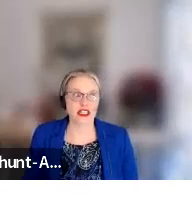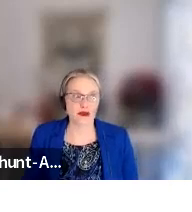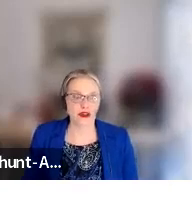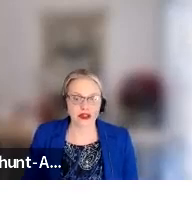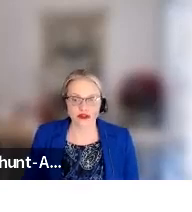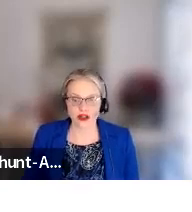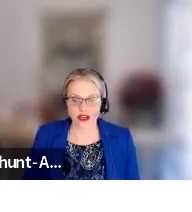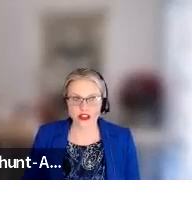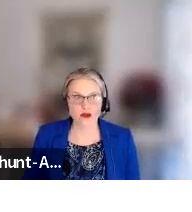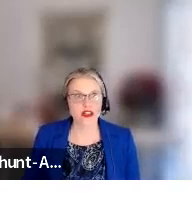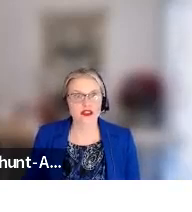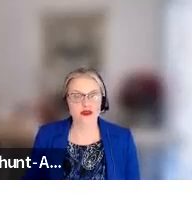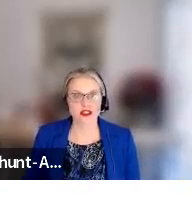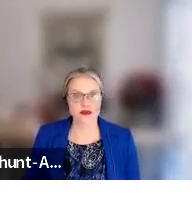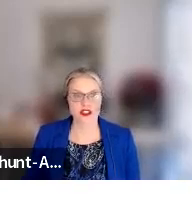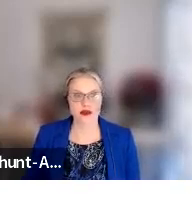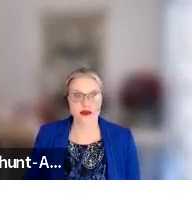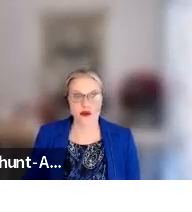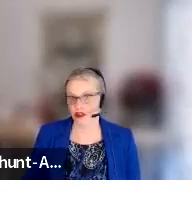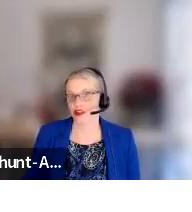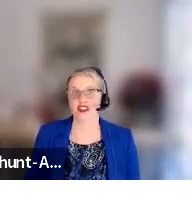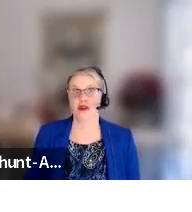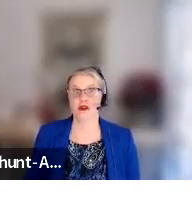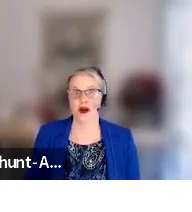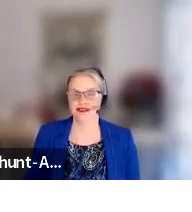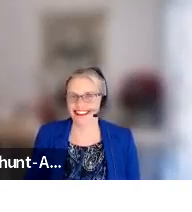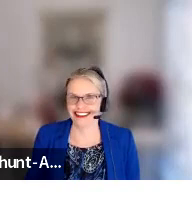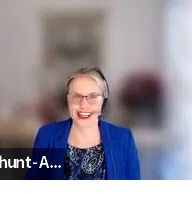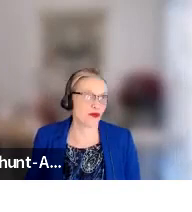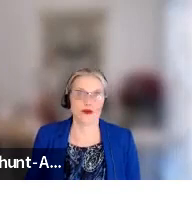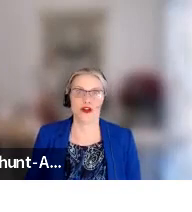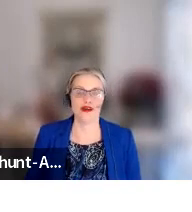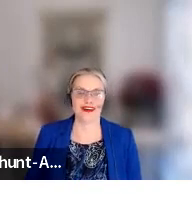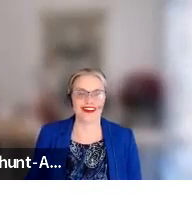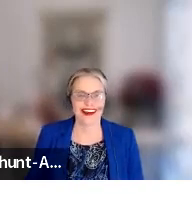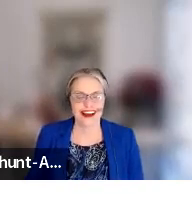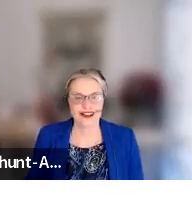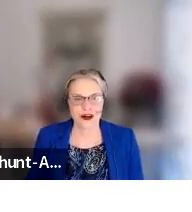and it was, kind of, not adopted as quickly because people wanted their kids to play football. They didn't want to pull them out.